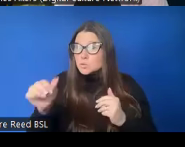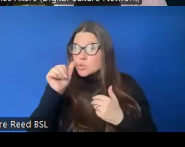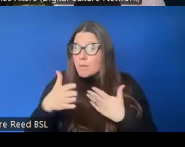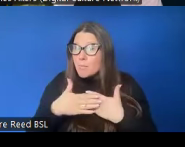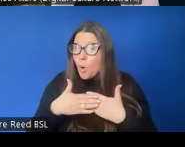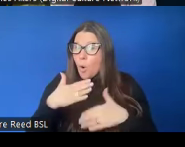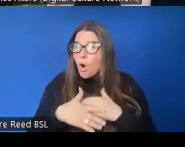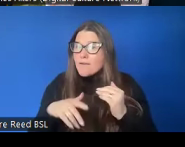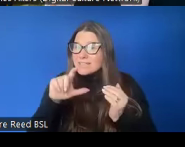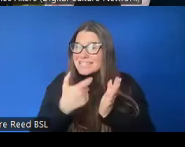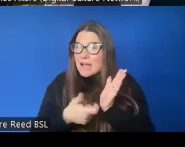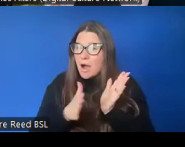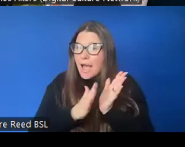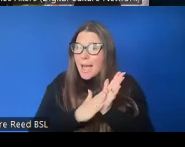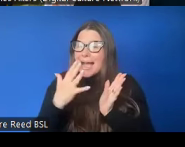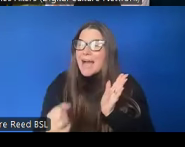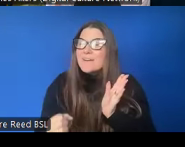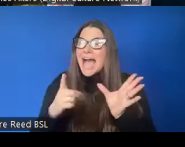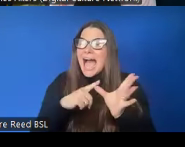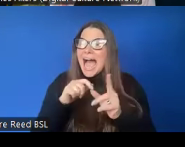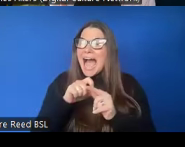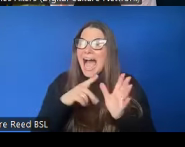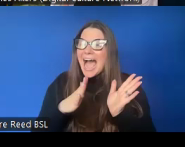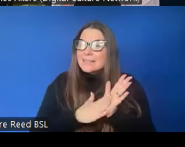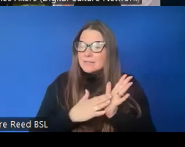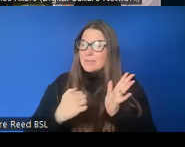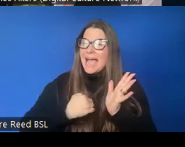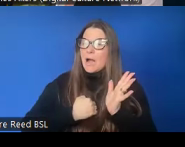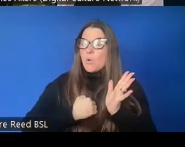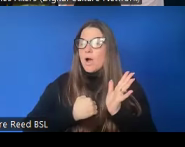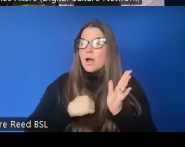our wonderful CRM and ticketing tech champion. Do get in touch with us about that.